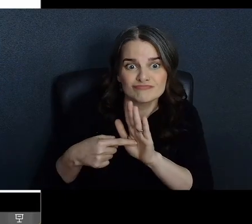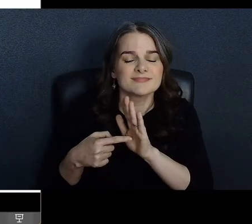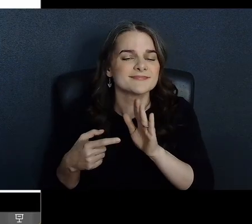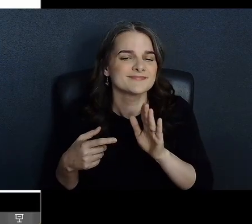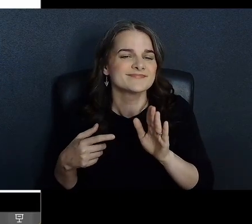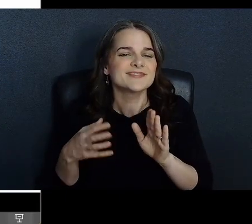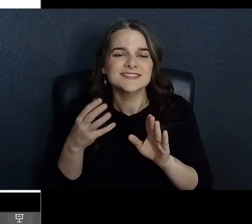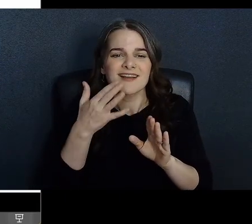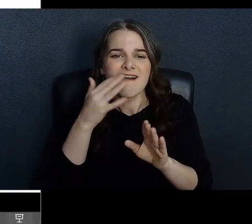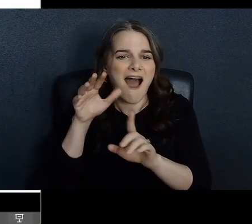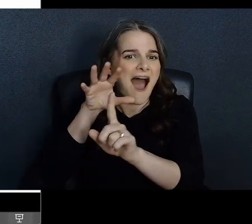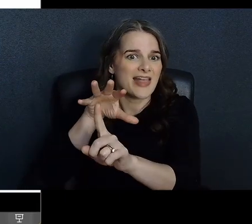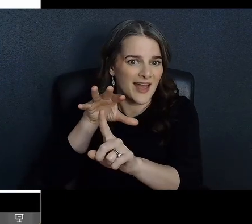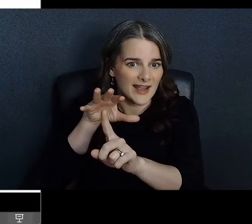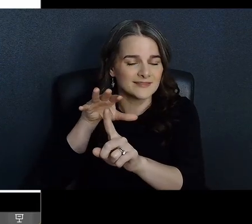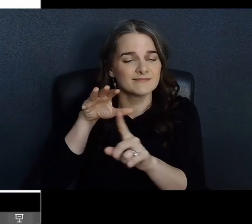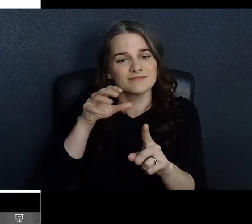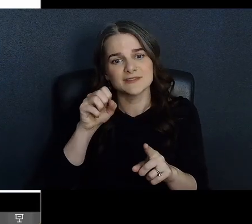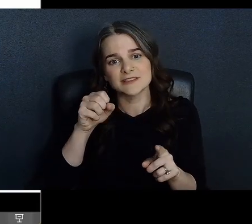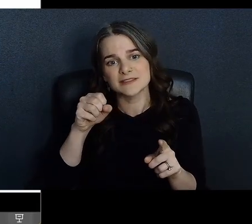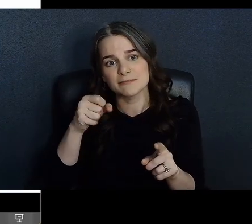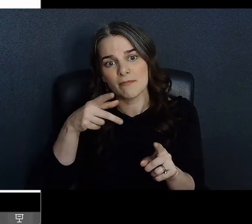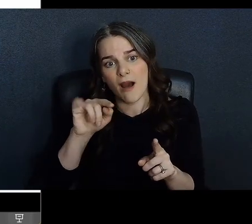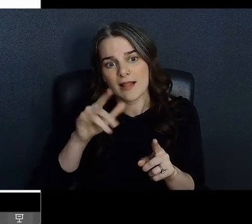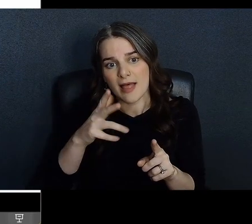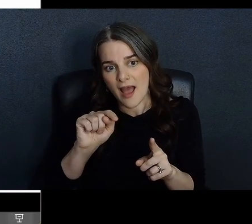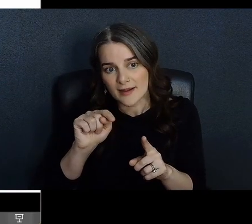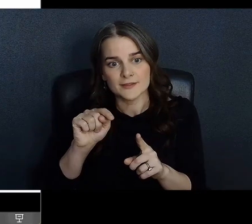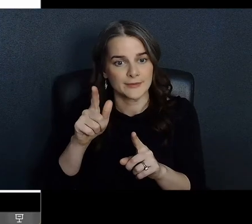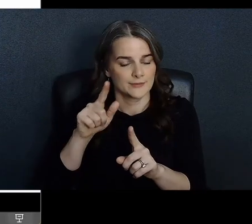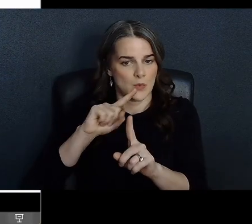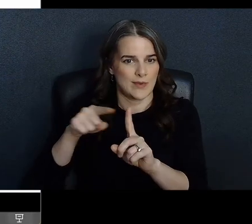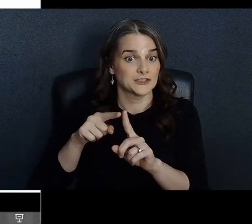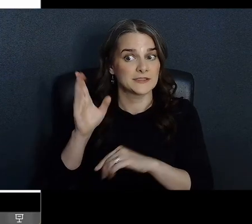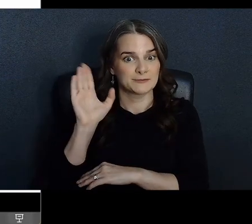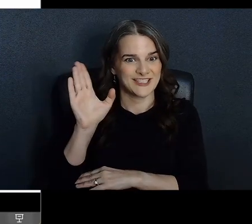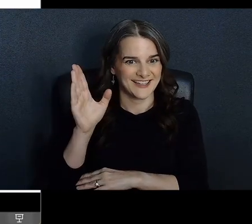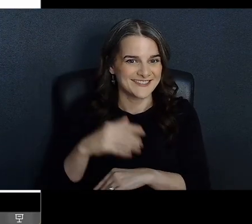when she is presenting. That way you can see her and then see the PowerPoint